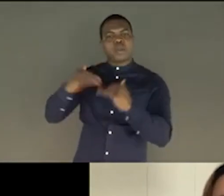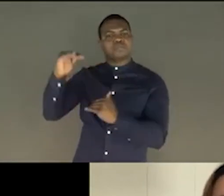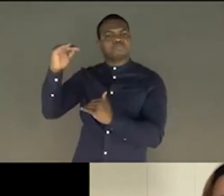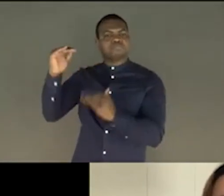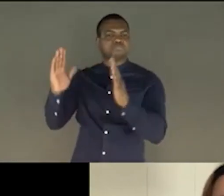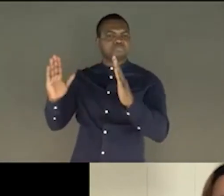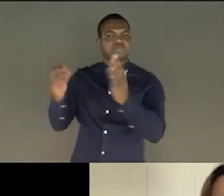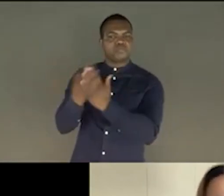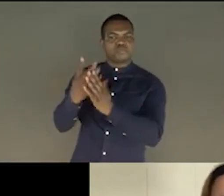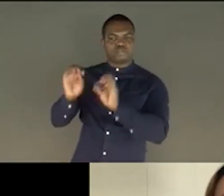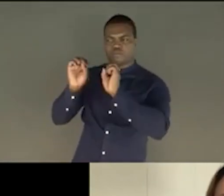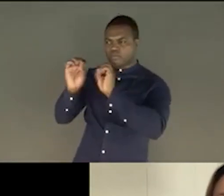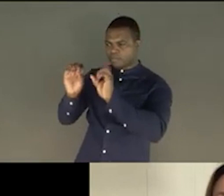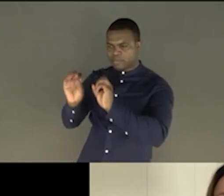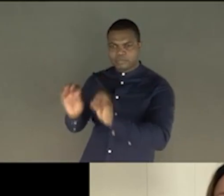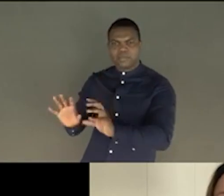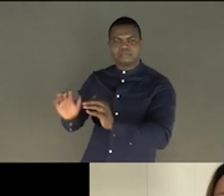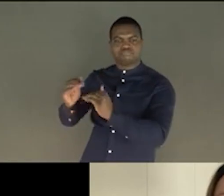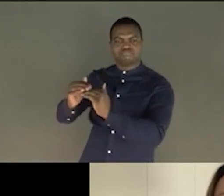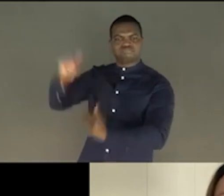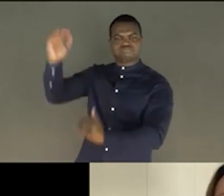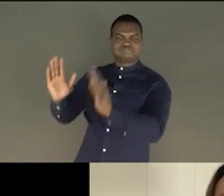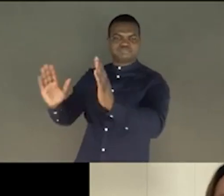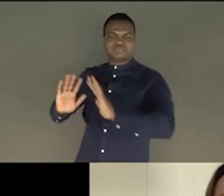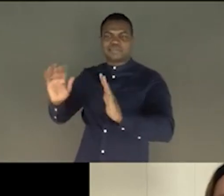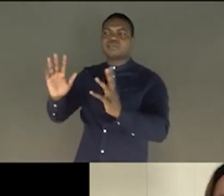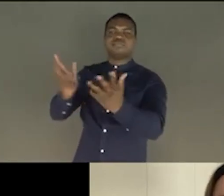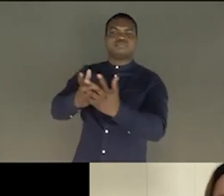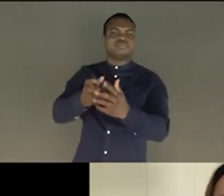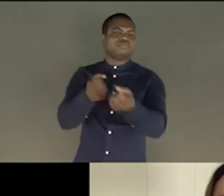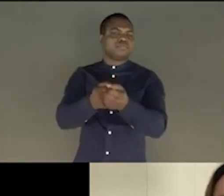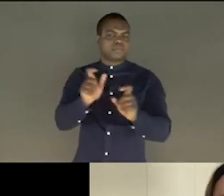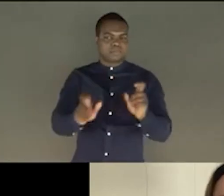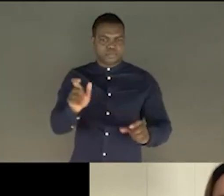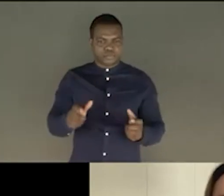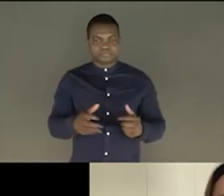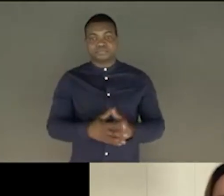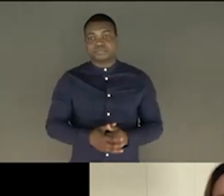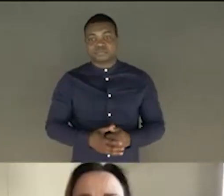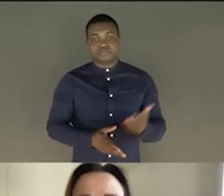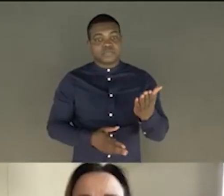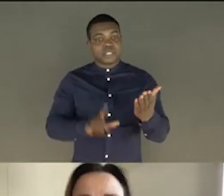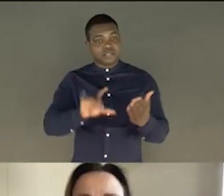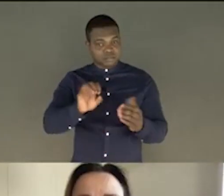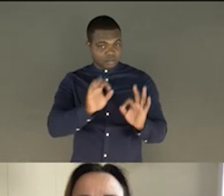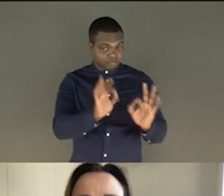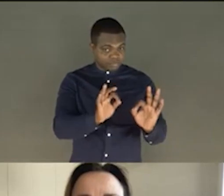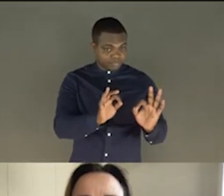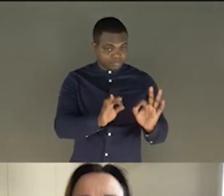but I think that's kind of the message we would like to yeah, you're. Right Susanna, and what you're saying that we would say that structure is very important.